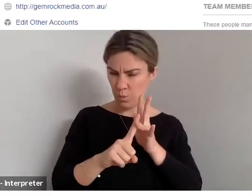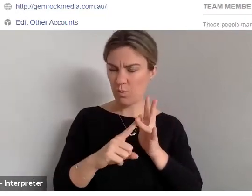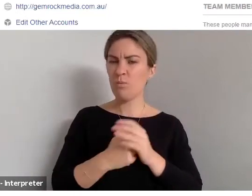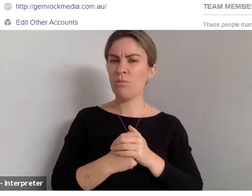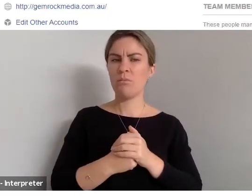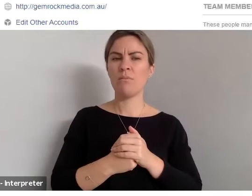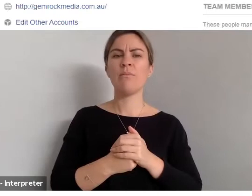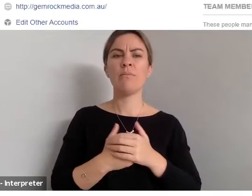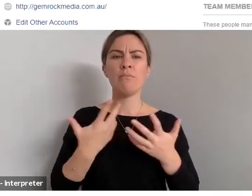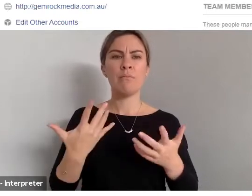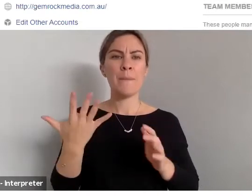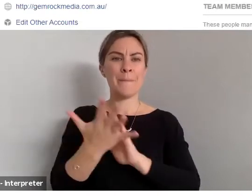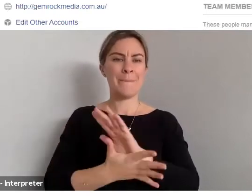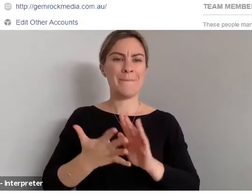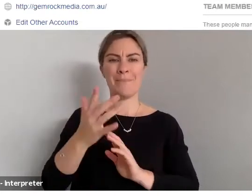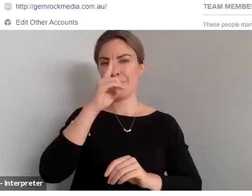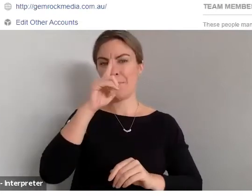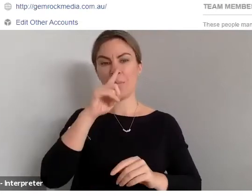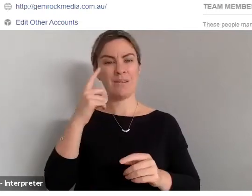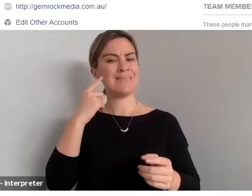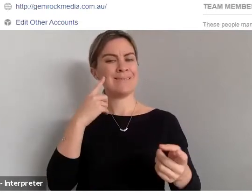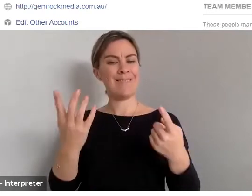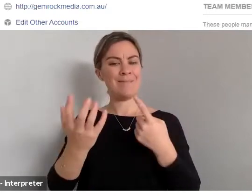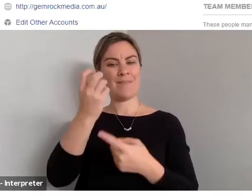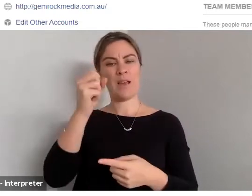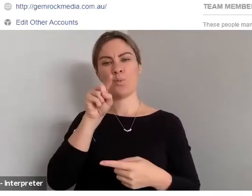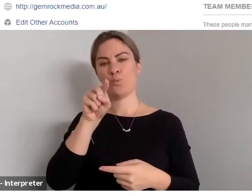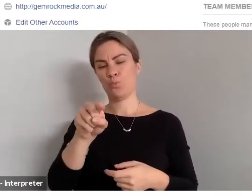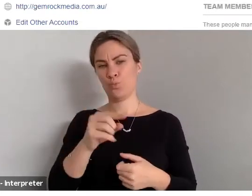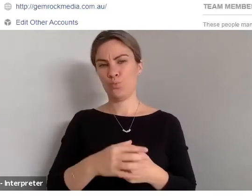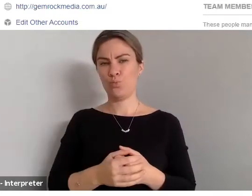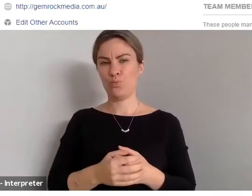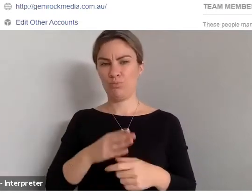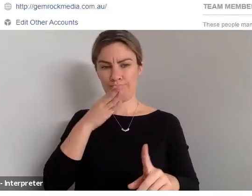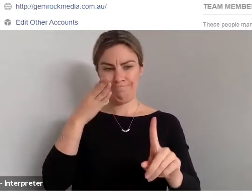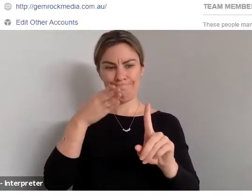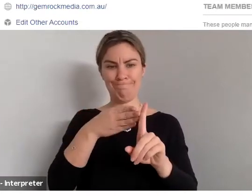Direct themselves to your profile and your website.